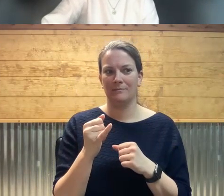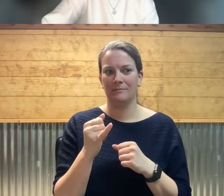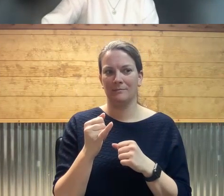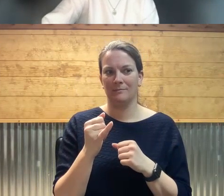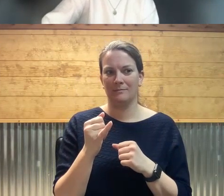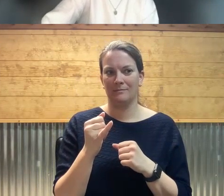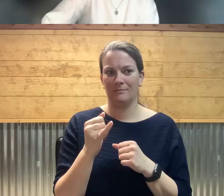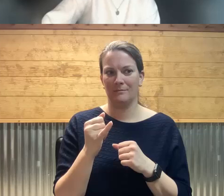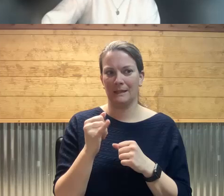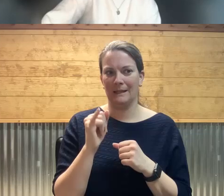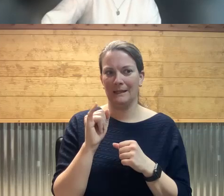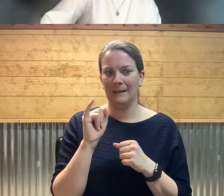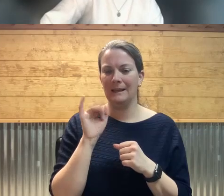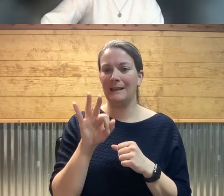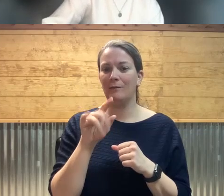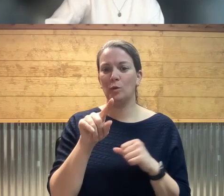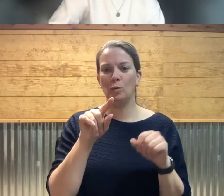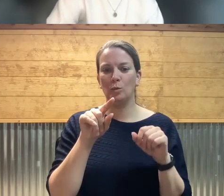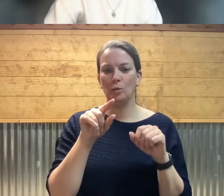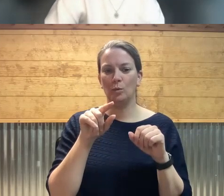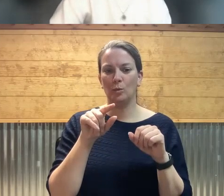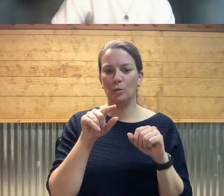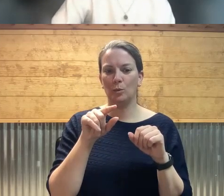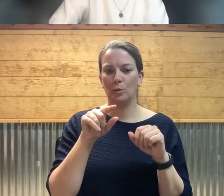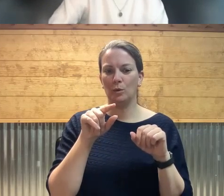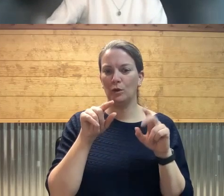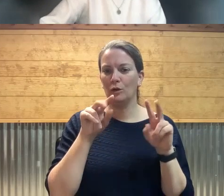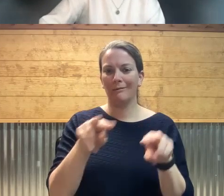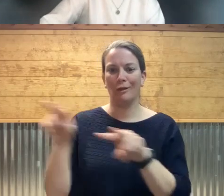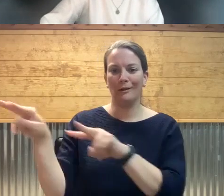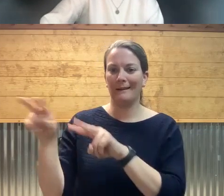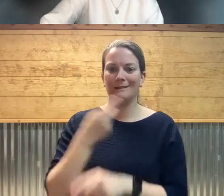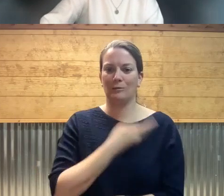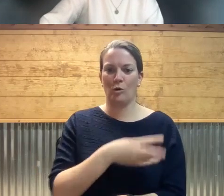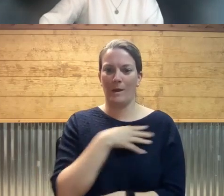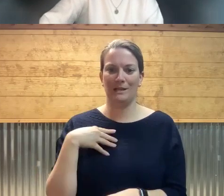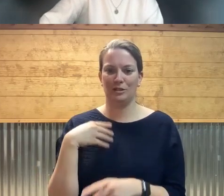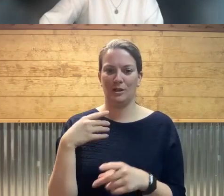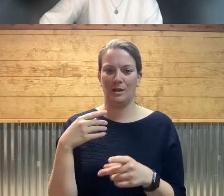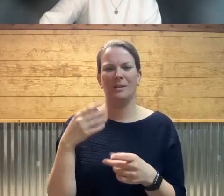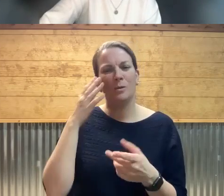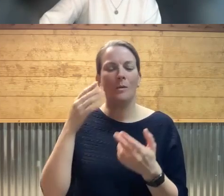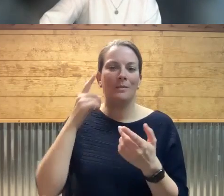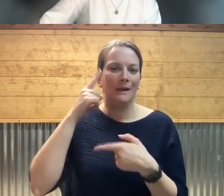And Canada, where you know all buildings are surrounding in one area, and you have thousands of students going depending on what you're studying.